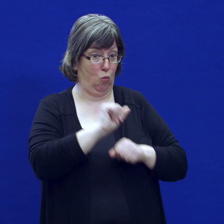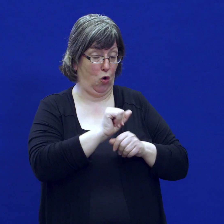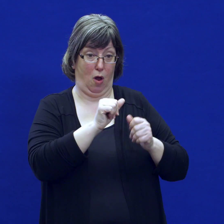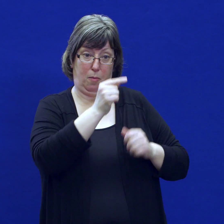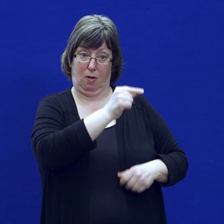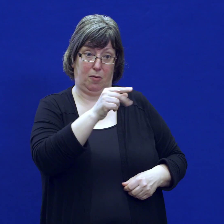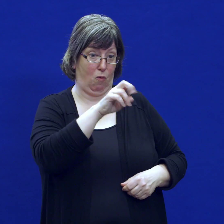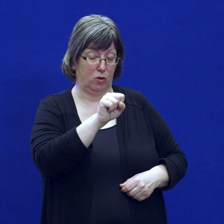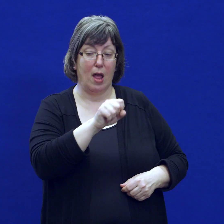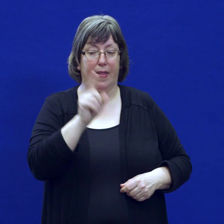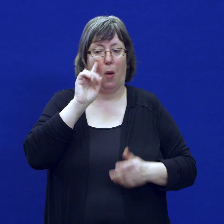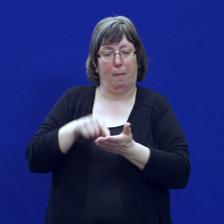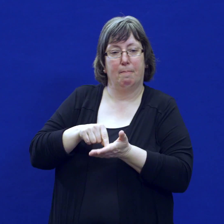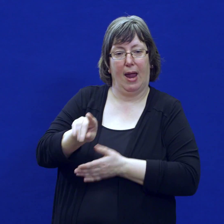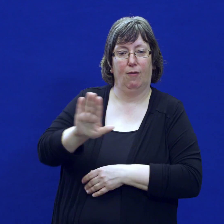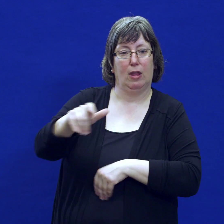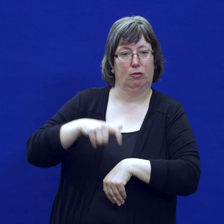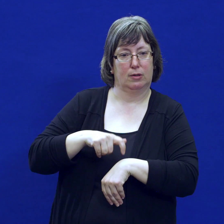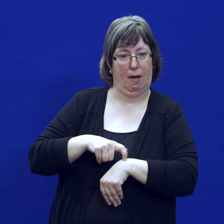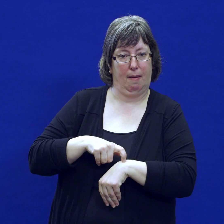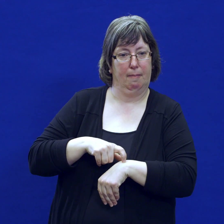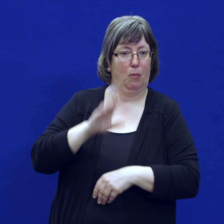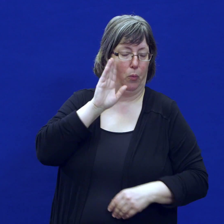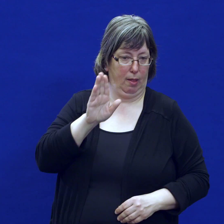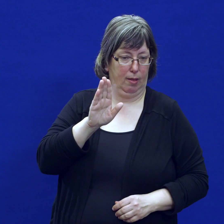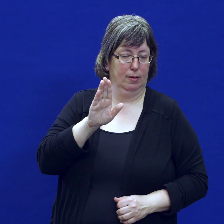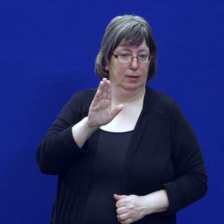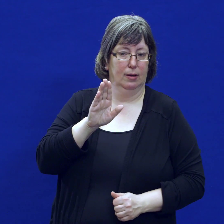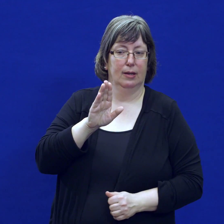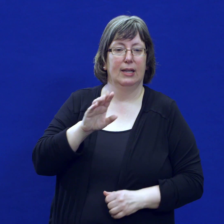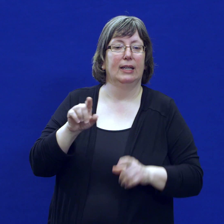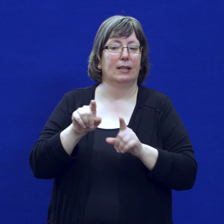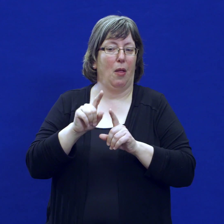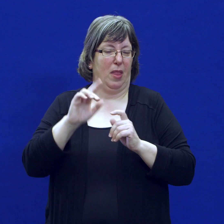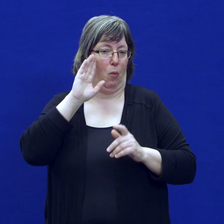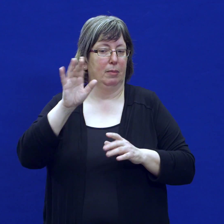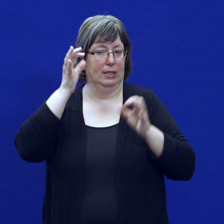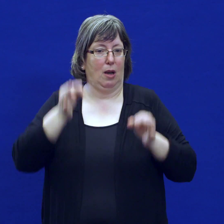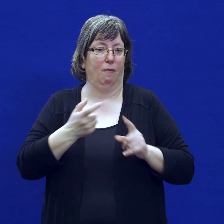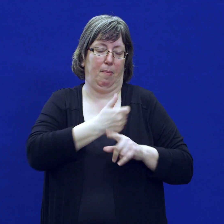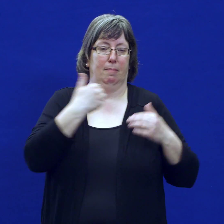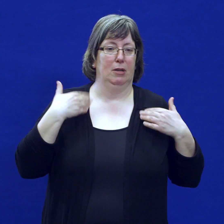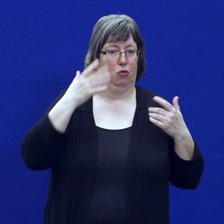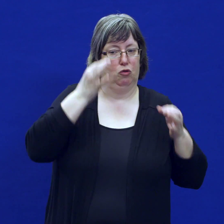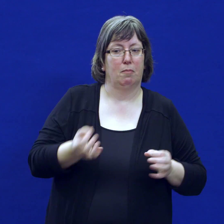shall be paid such remuneration as is determined by the Minister.